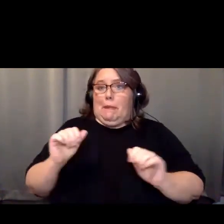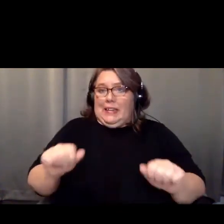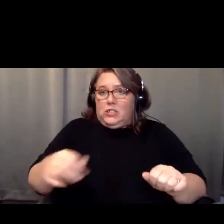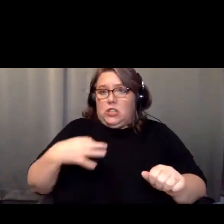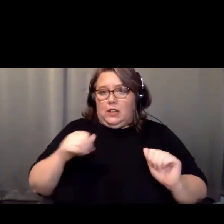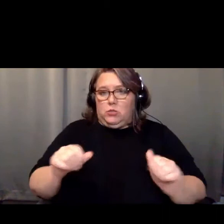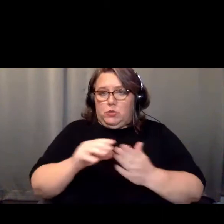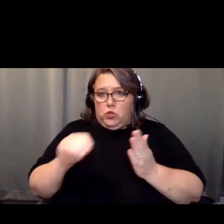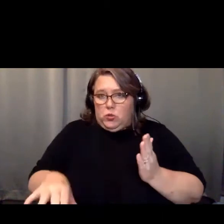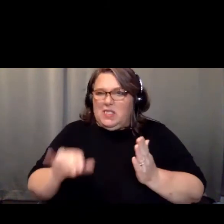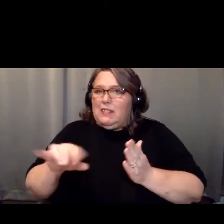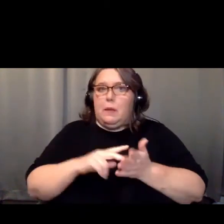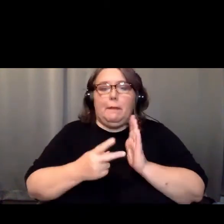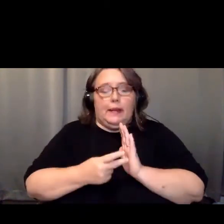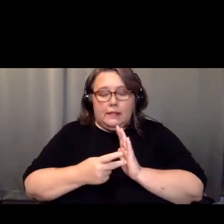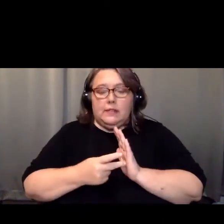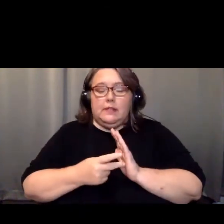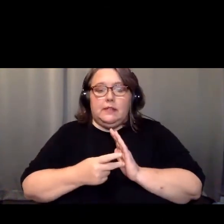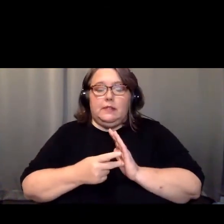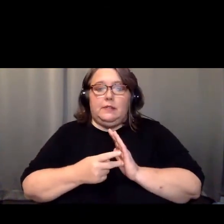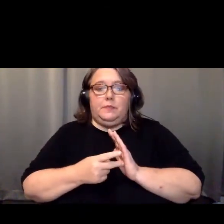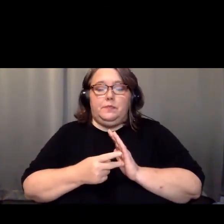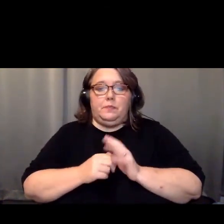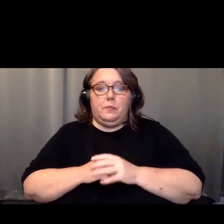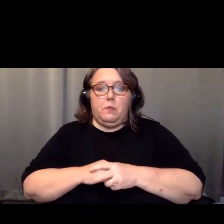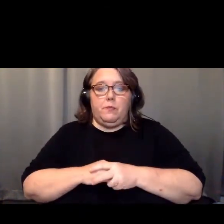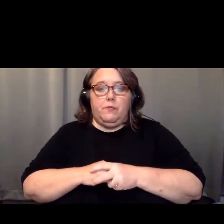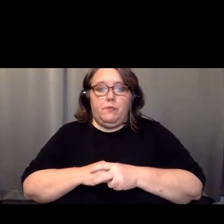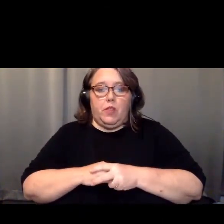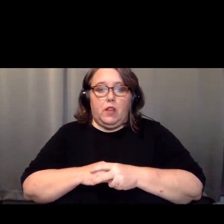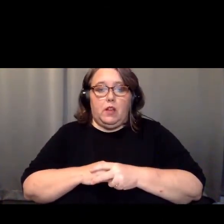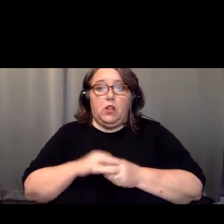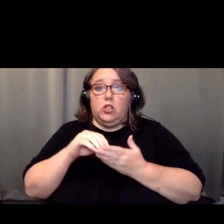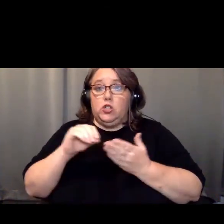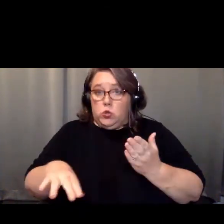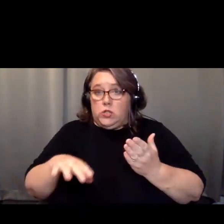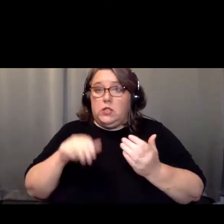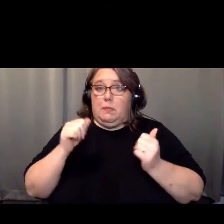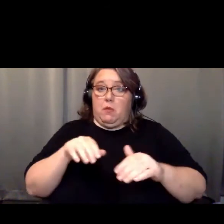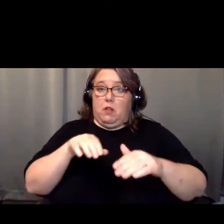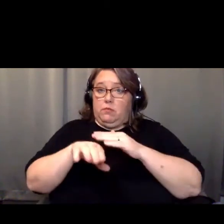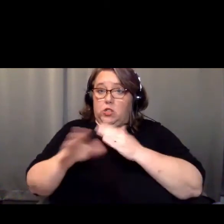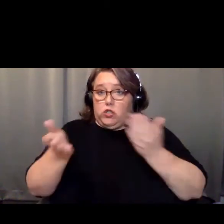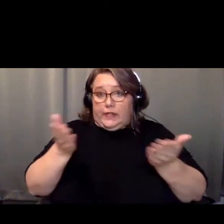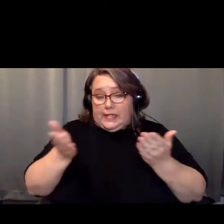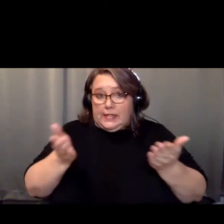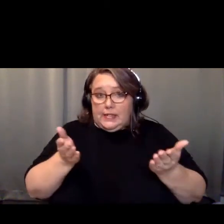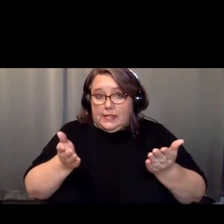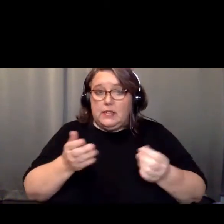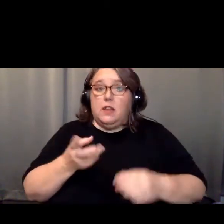basically, what that means is that for those students to receive services, vocational rehabilitation,